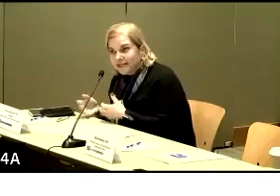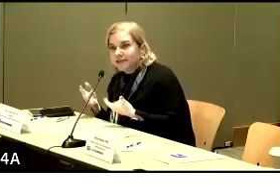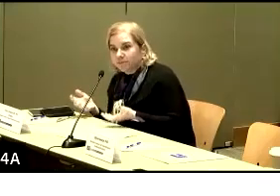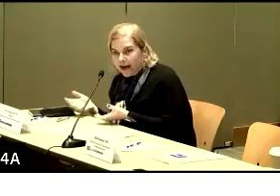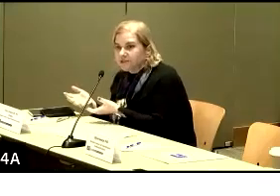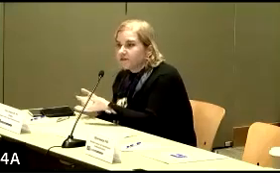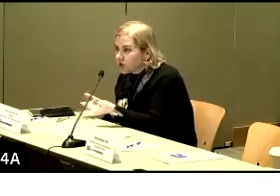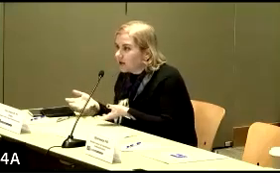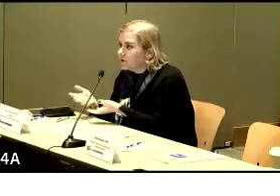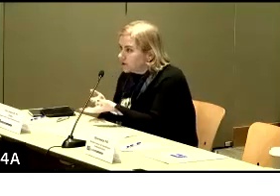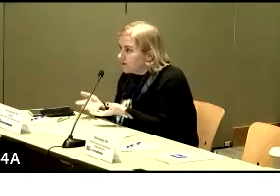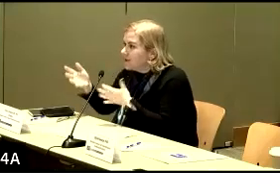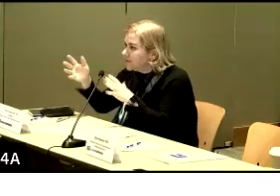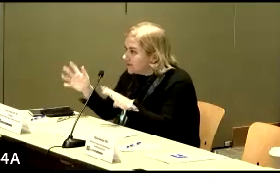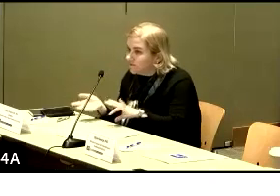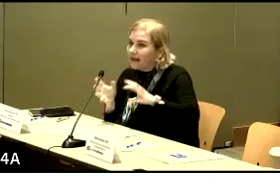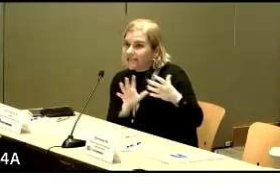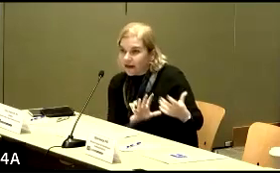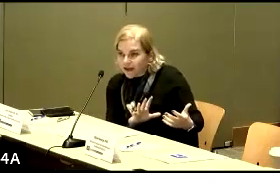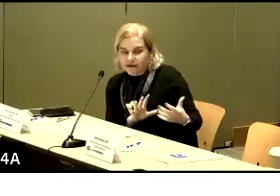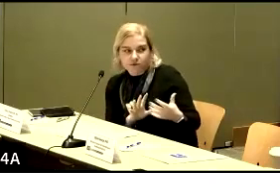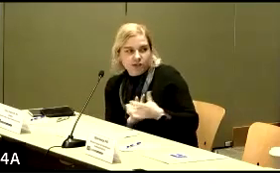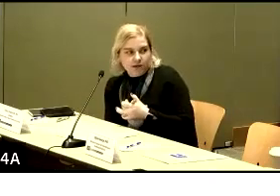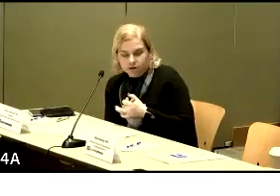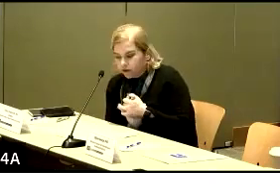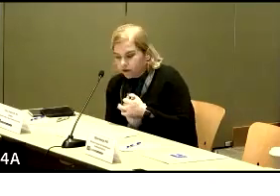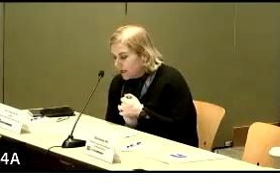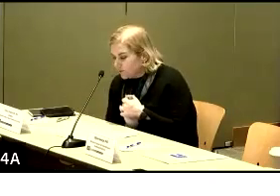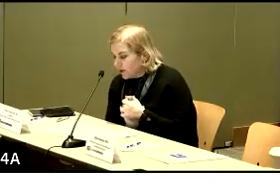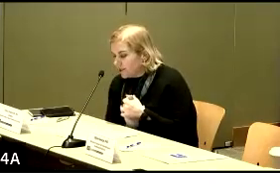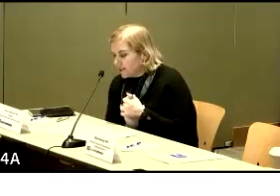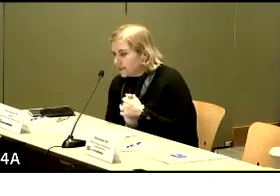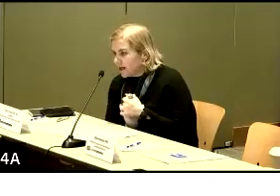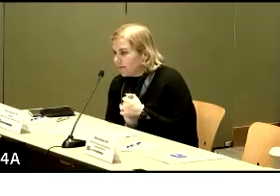the positive childhood experiences to balance out the adverse childhood experiences,